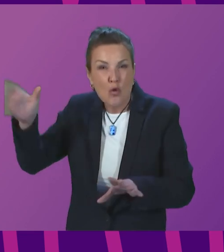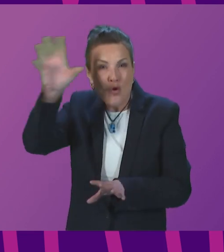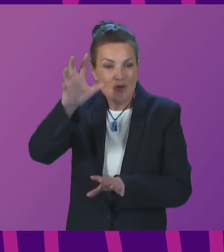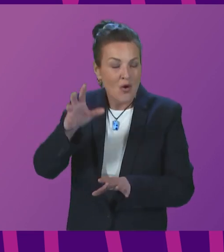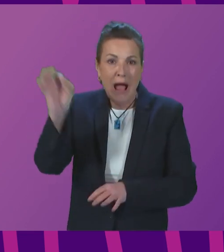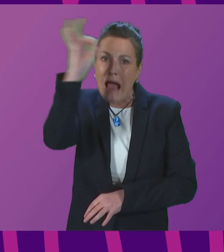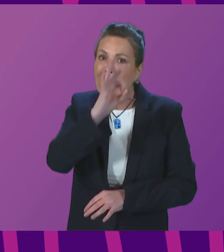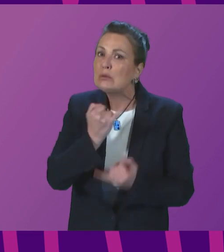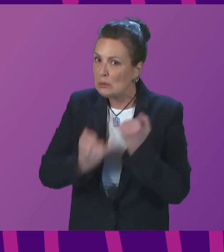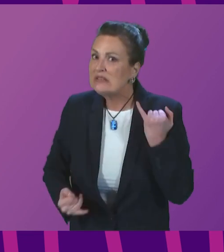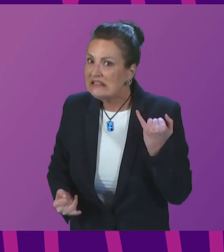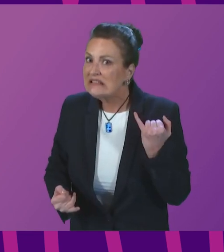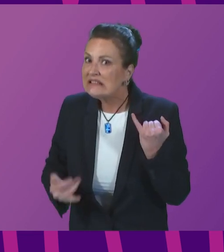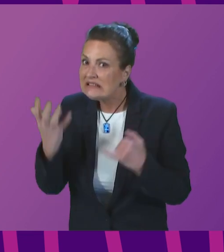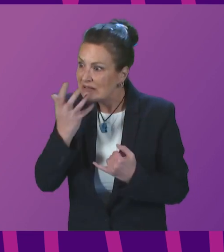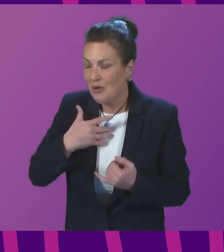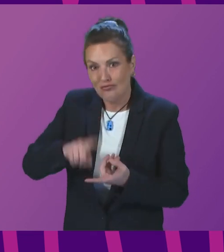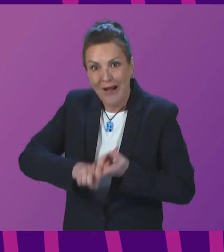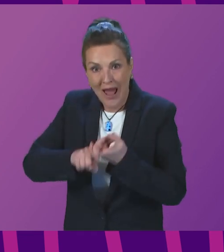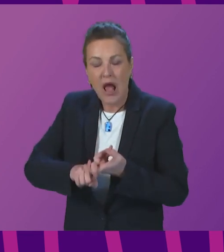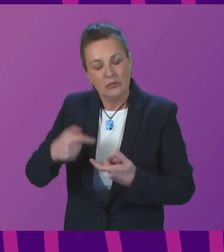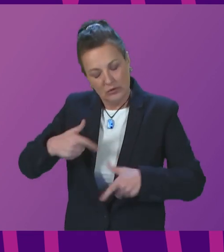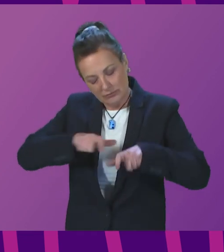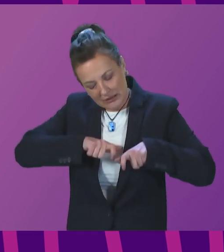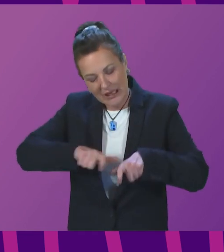We have confirmed that we will continue our fuel insecurity funding to support those who